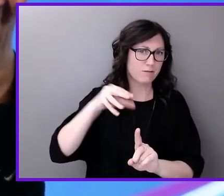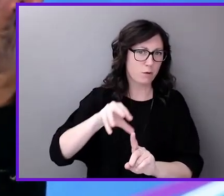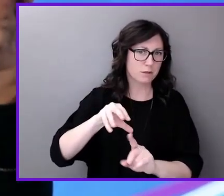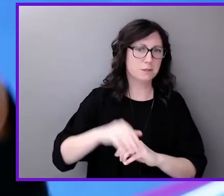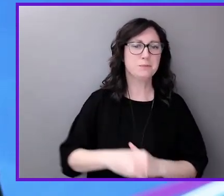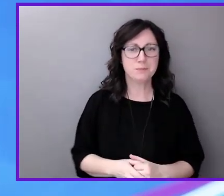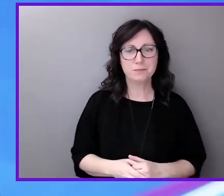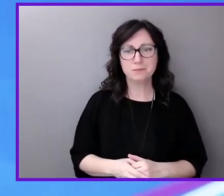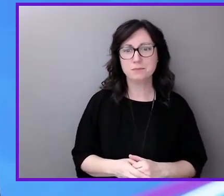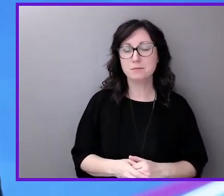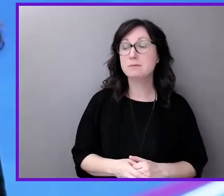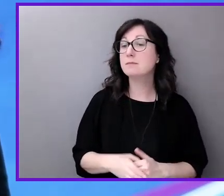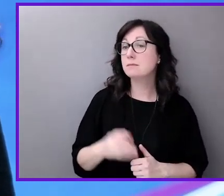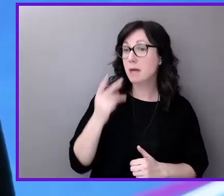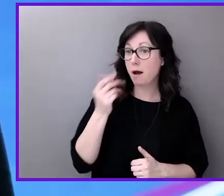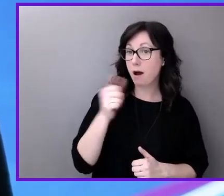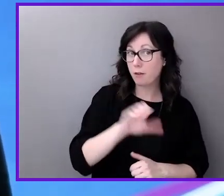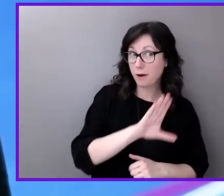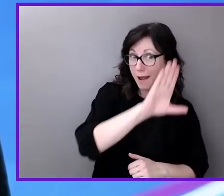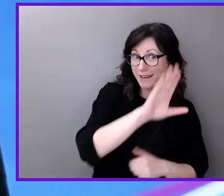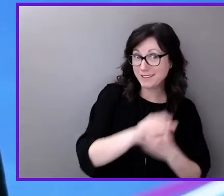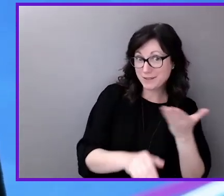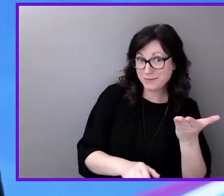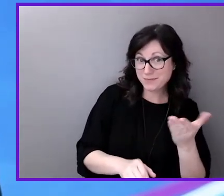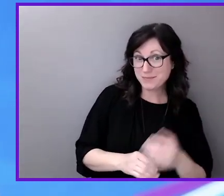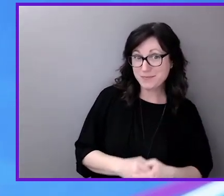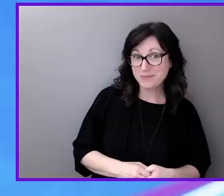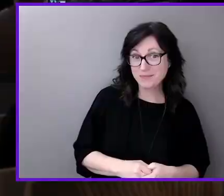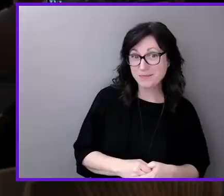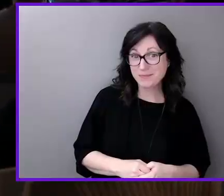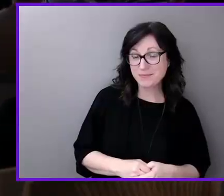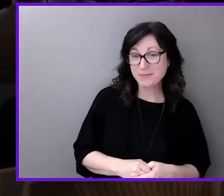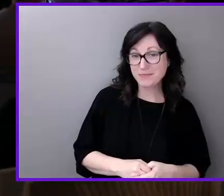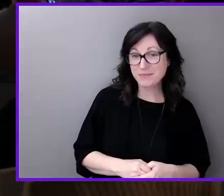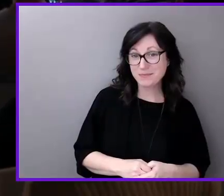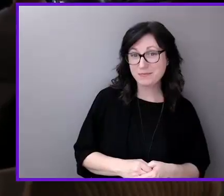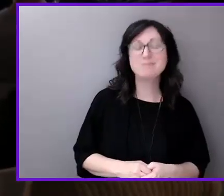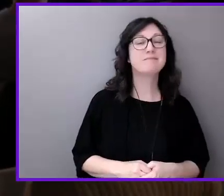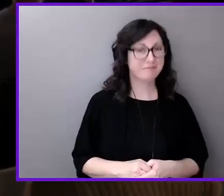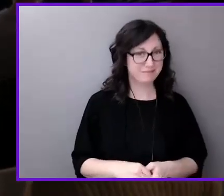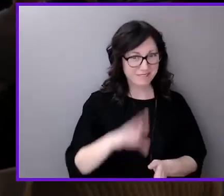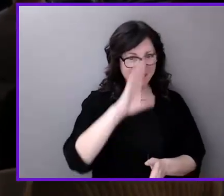I see your hand up here. Thank you. Hi, thank you very much.